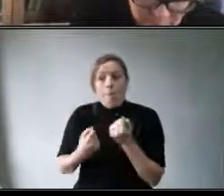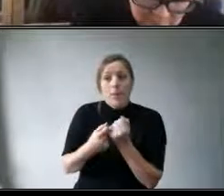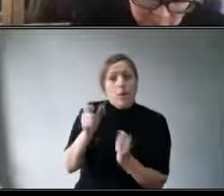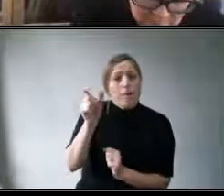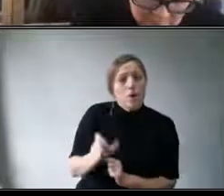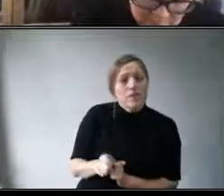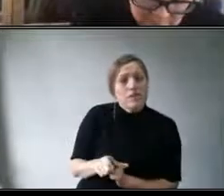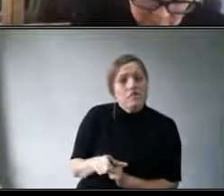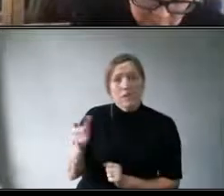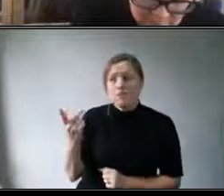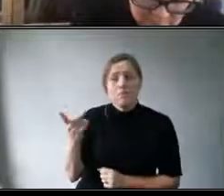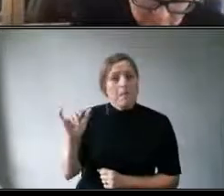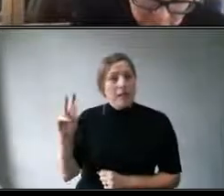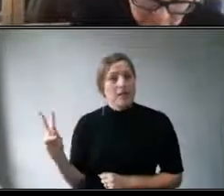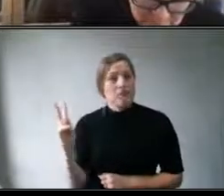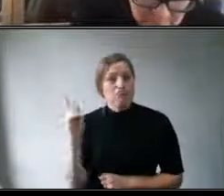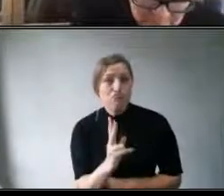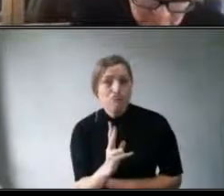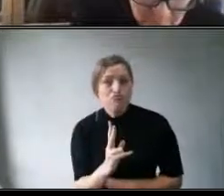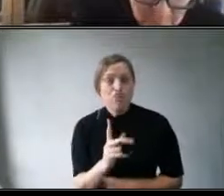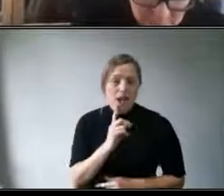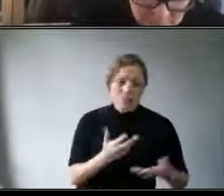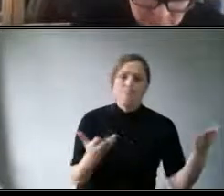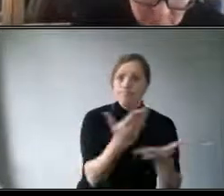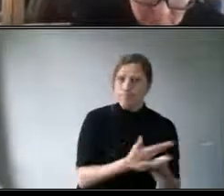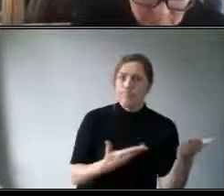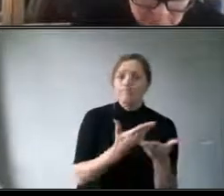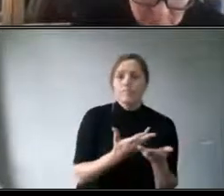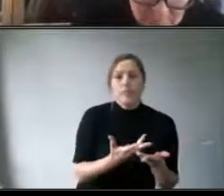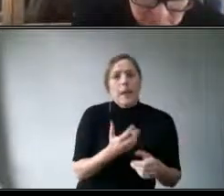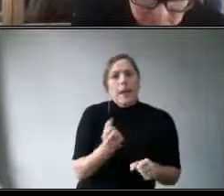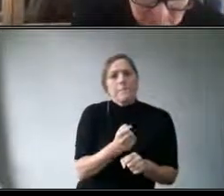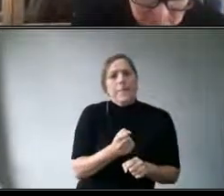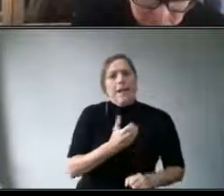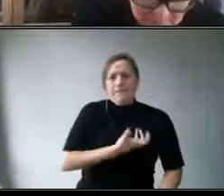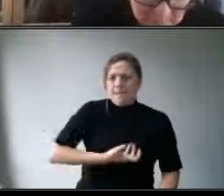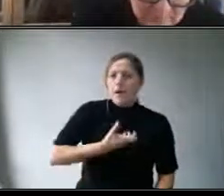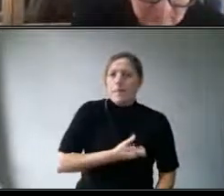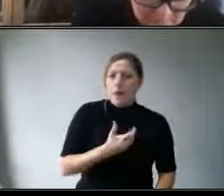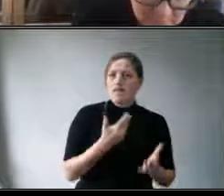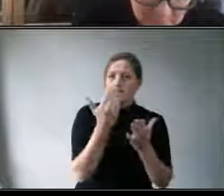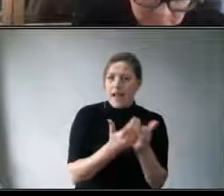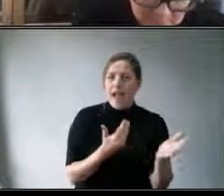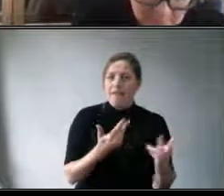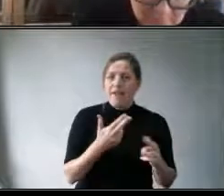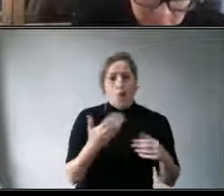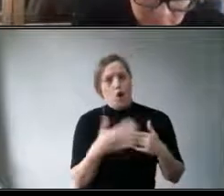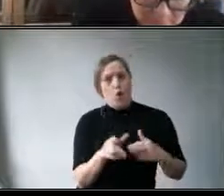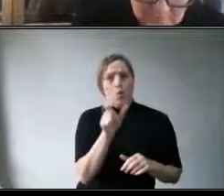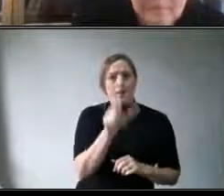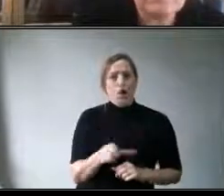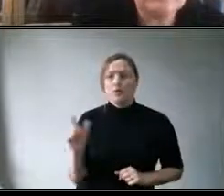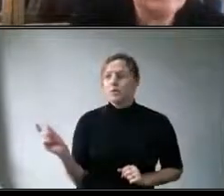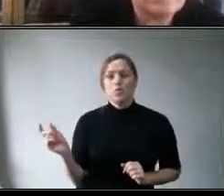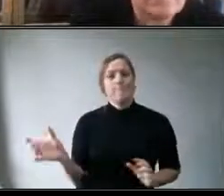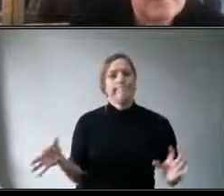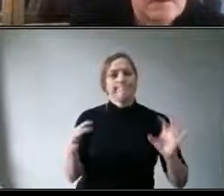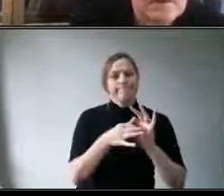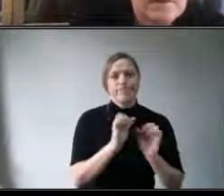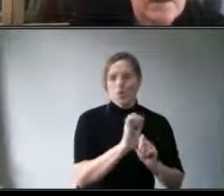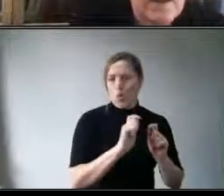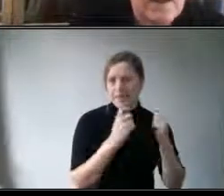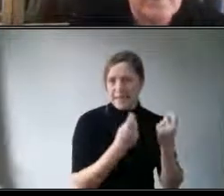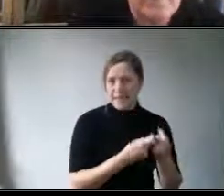that that's in a very safe environment for them to do is also probably a critical piece as well